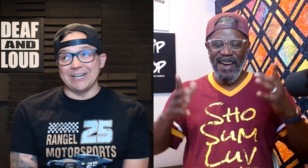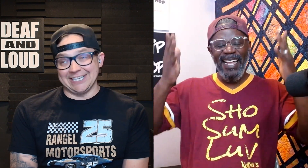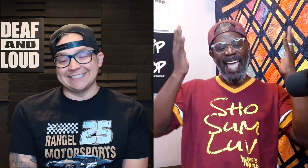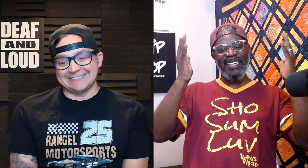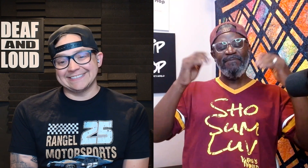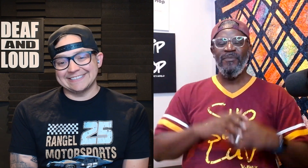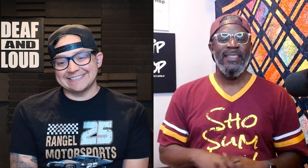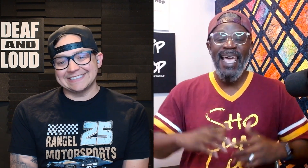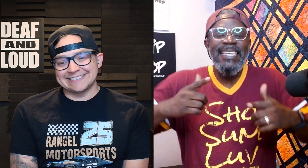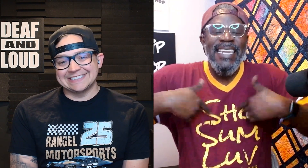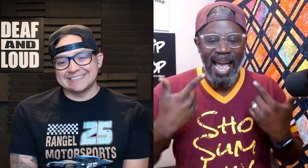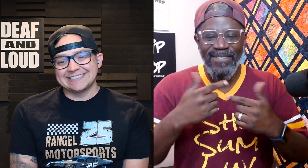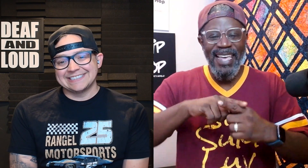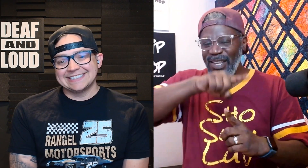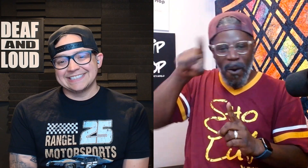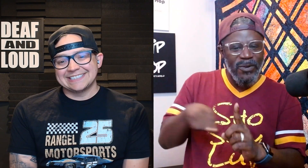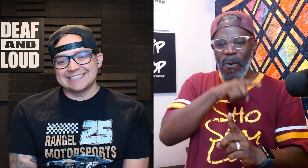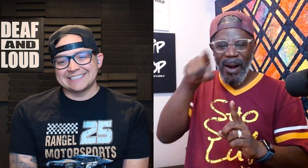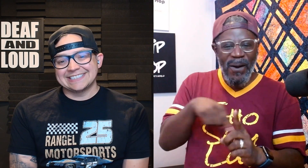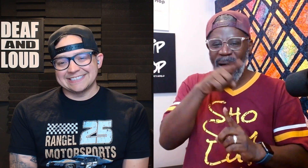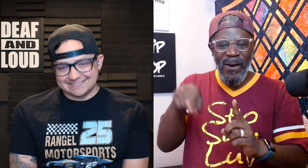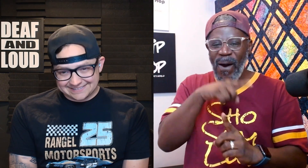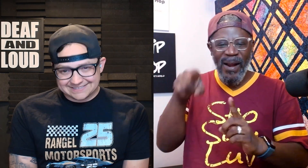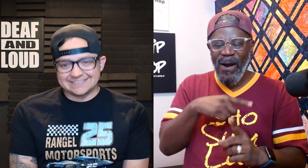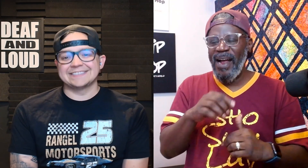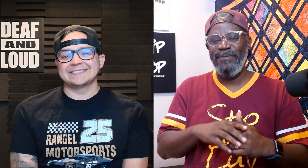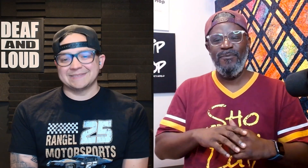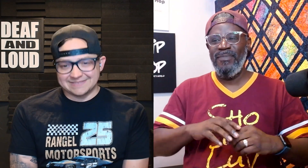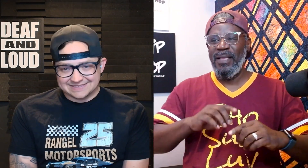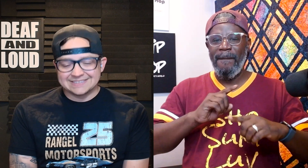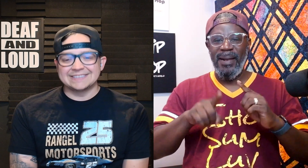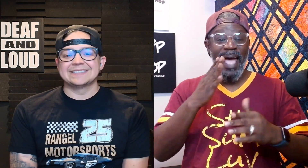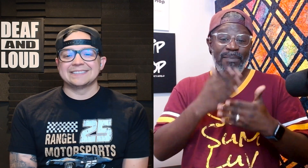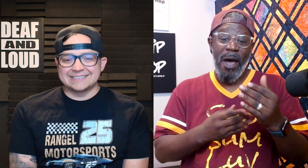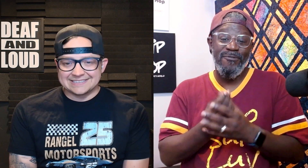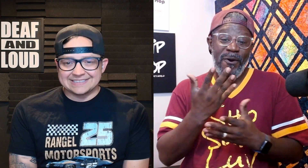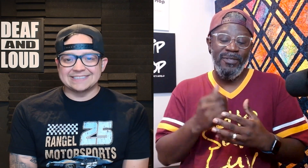But hey, it's life. It goes on and on and on and on. But that's part of growth.